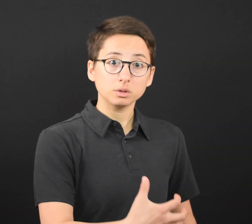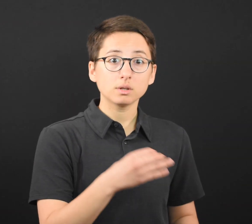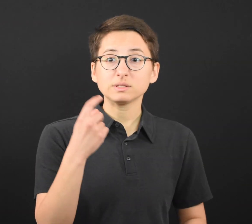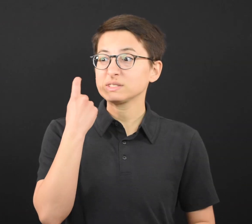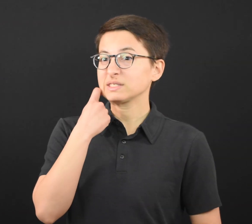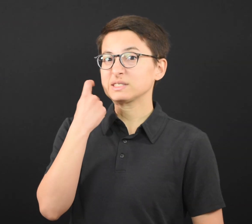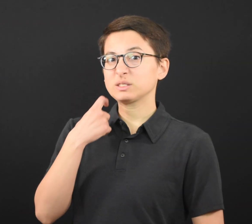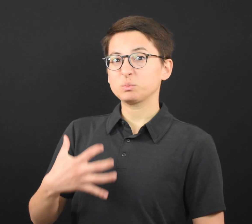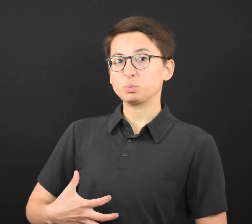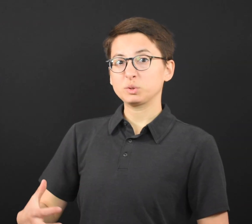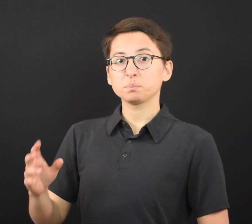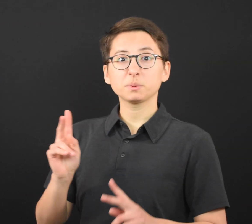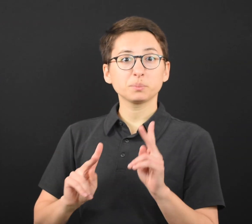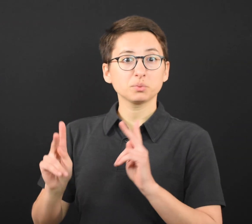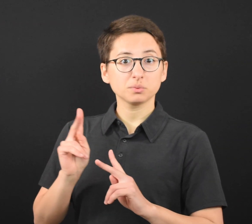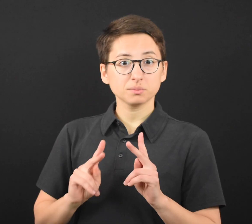Pregnant and Recently Pregnant People